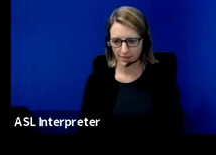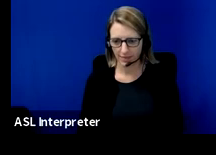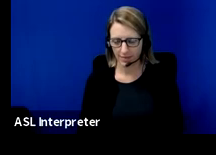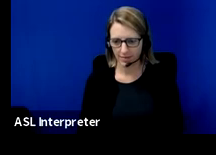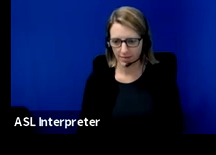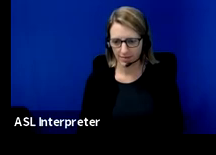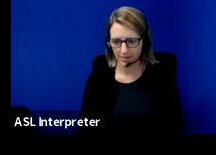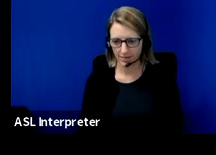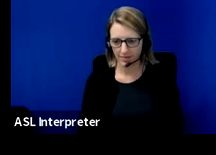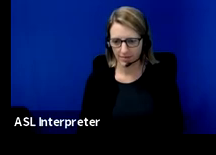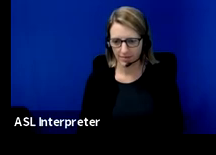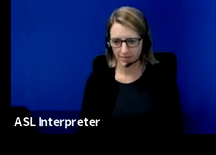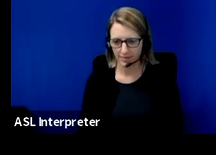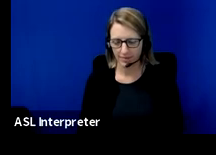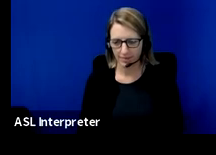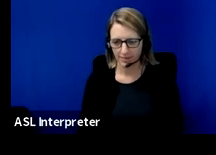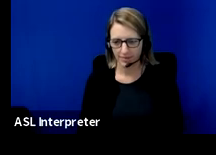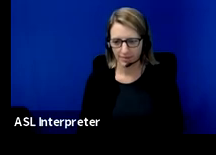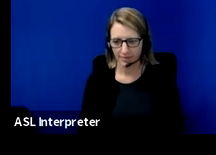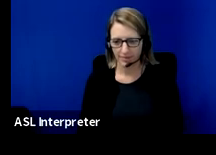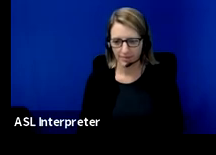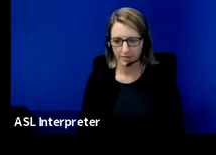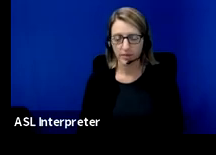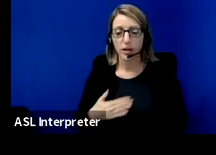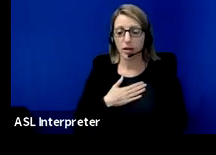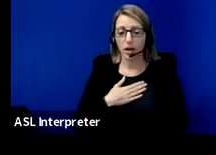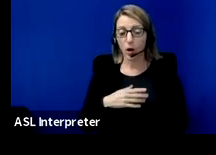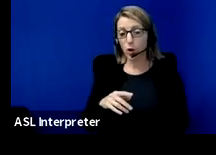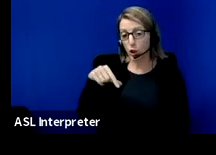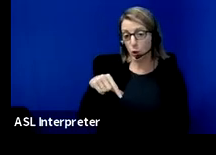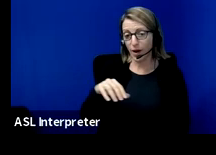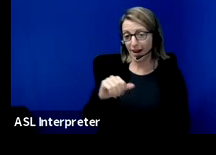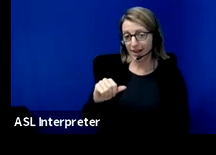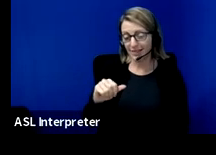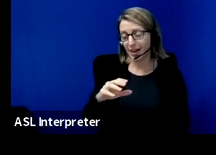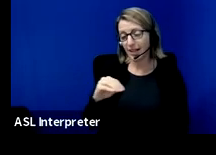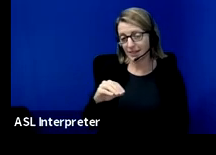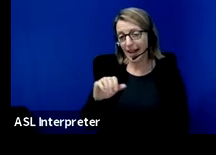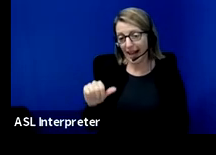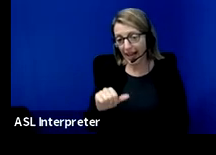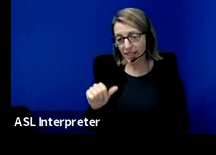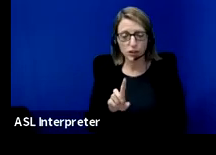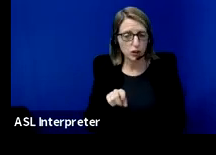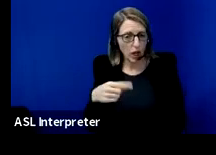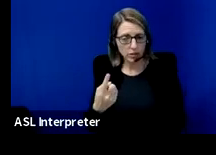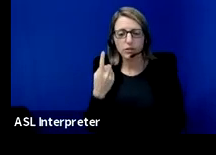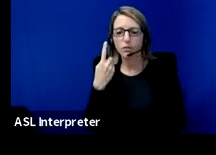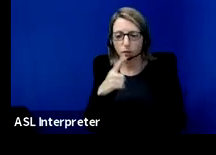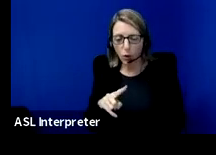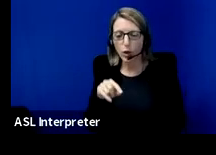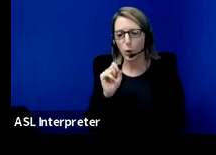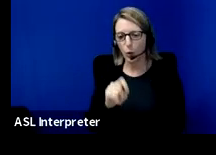ESD 112-- Kristina Wambold: Please only use the question and answer for actual questions and not as a replacement of chat, we'll talk about this more in a moment.